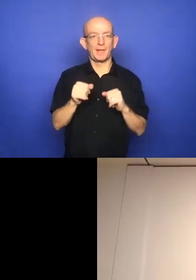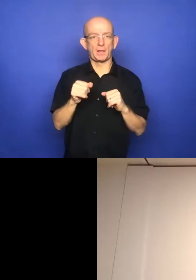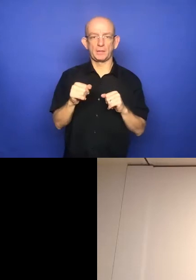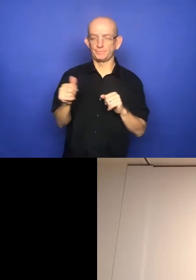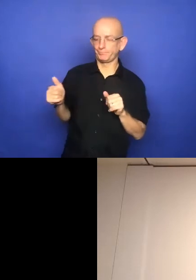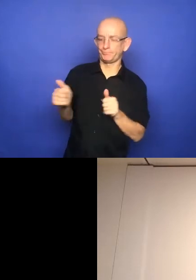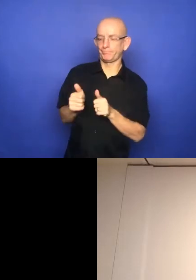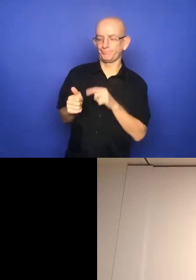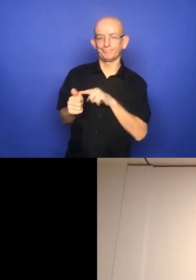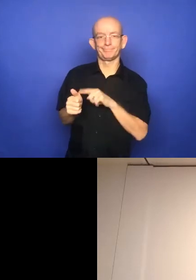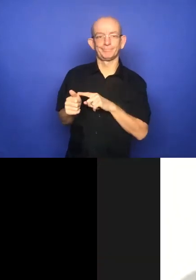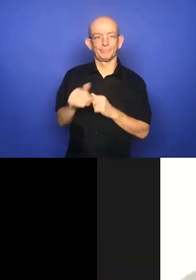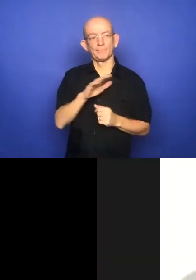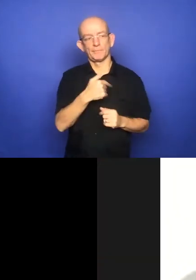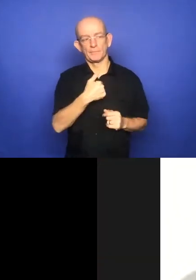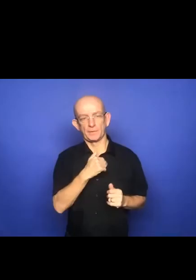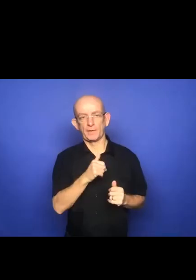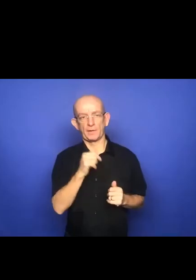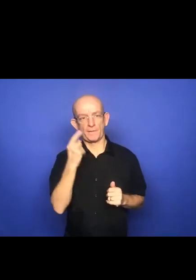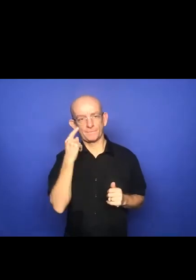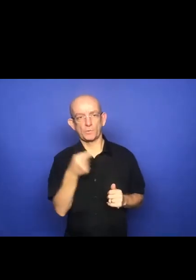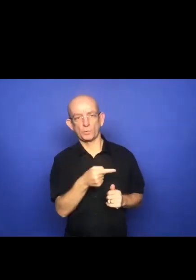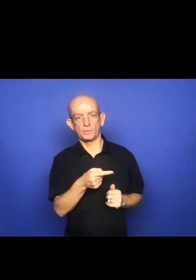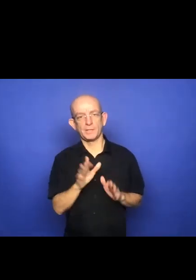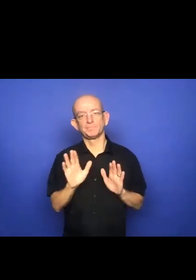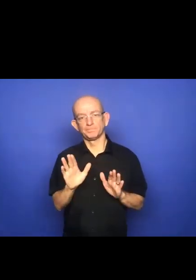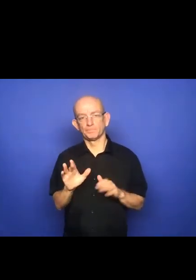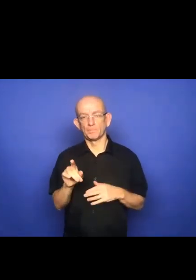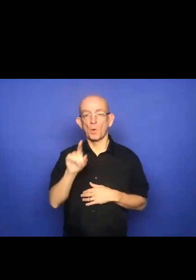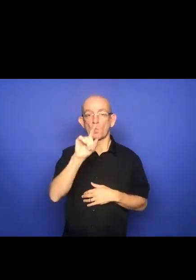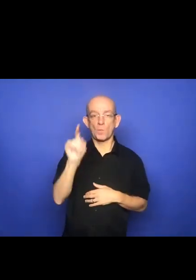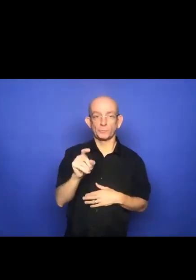voices. Thank you for that. We have a question for